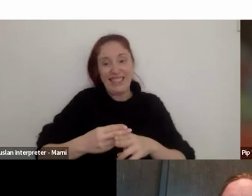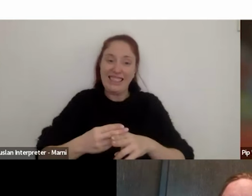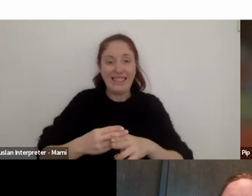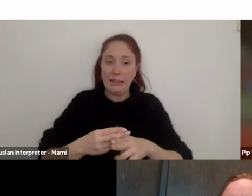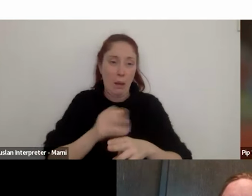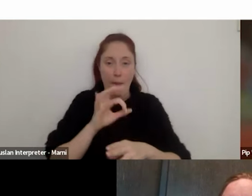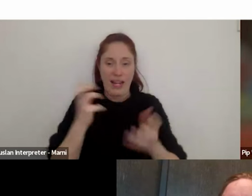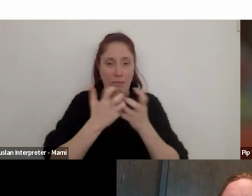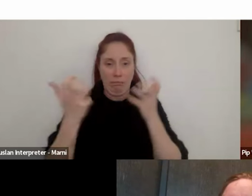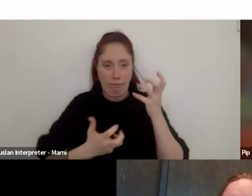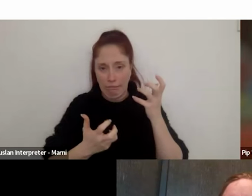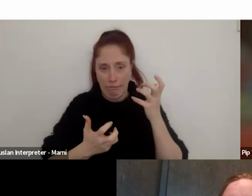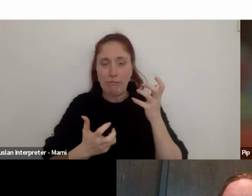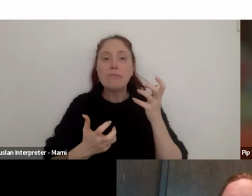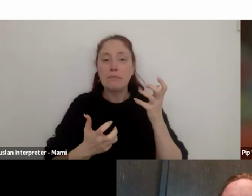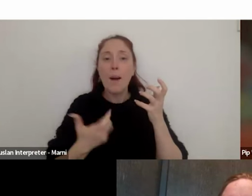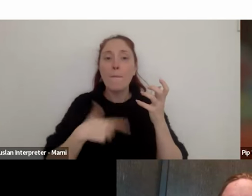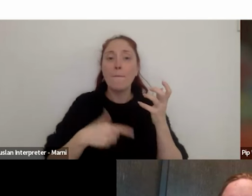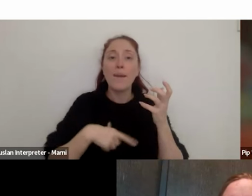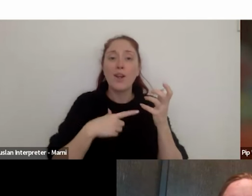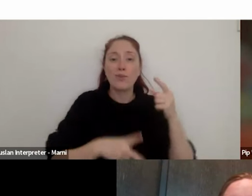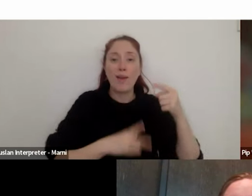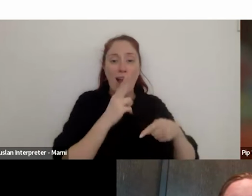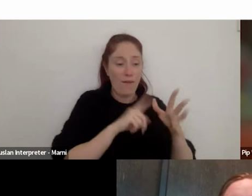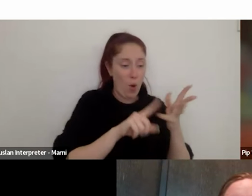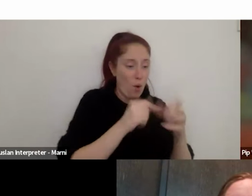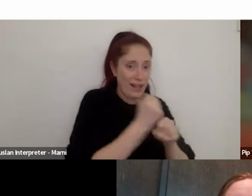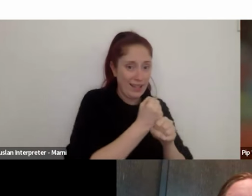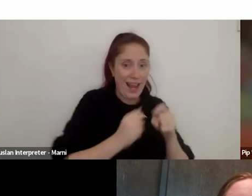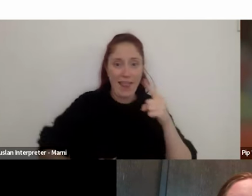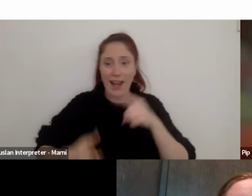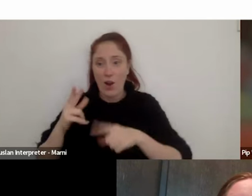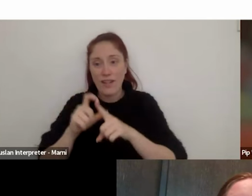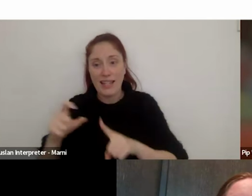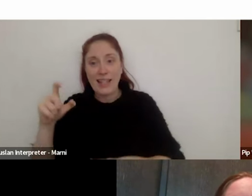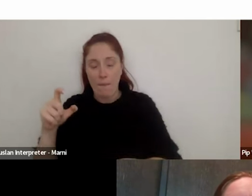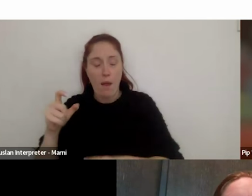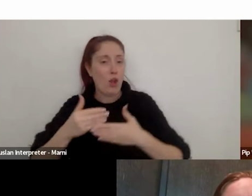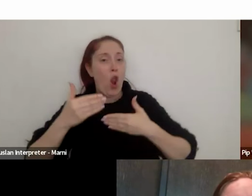about the September closing date of arts projects, that might be a better fit.